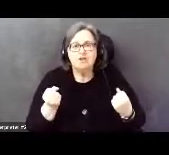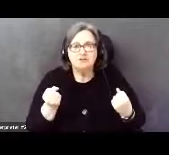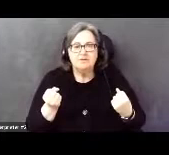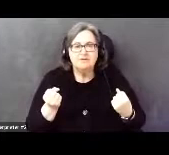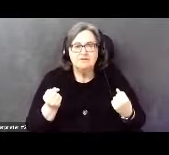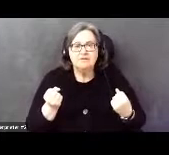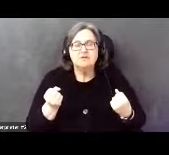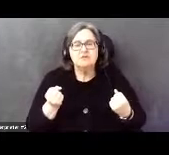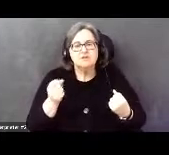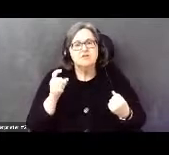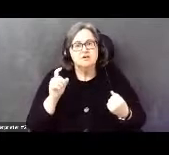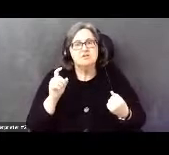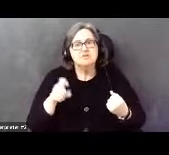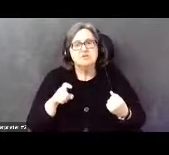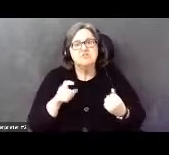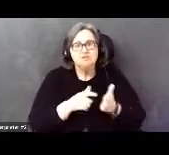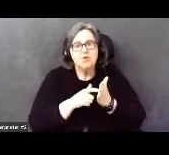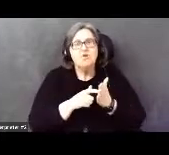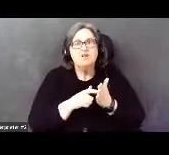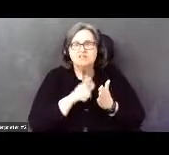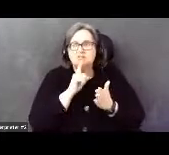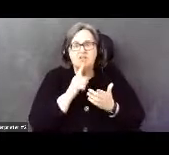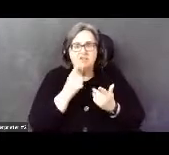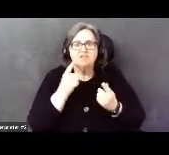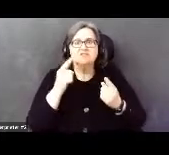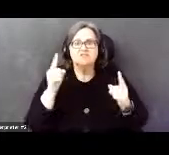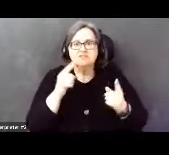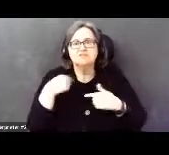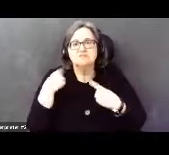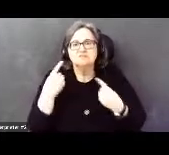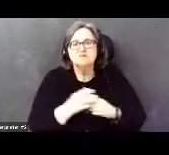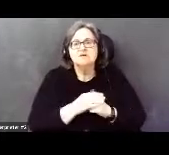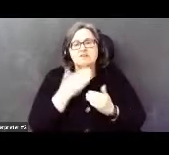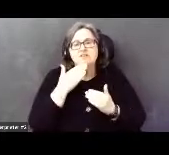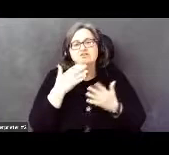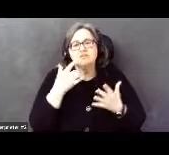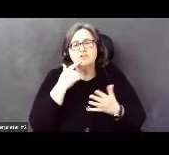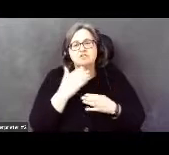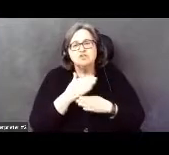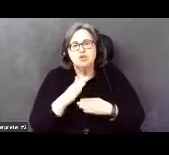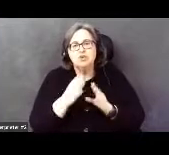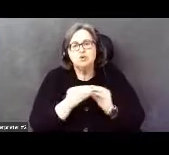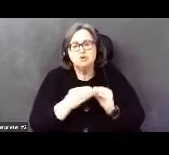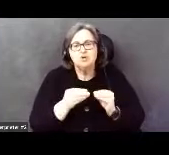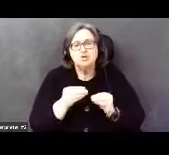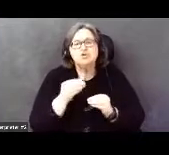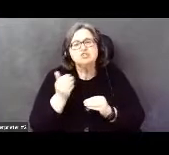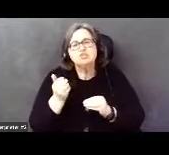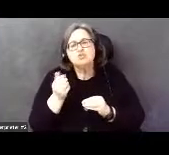bravery it must have taken to get to this point. There are a couple of questions either